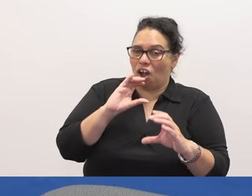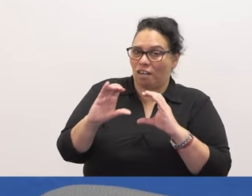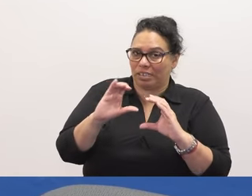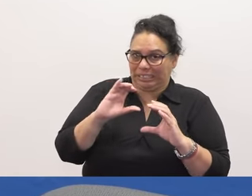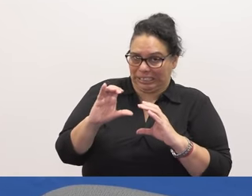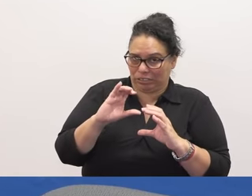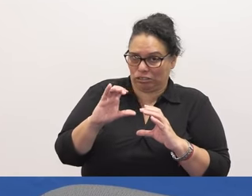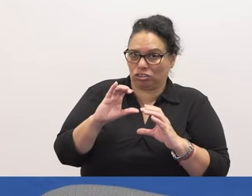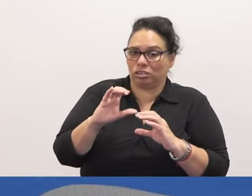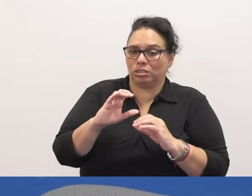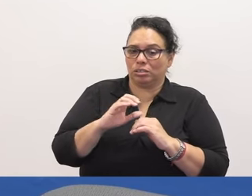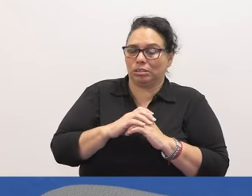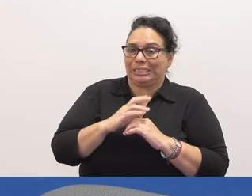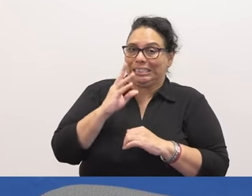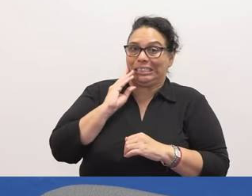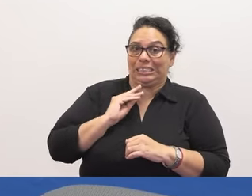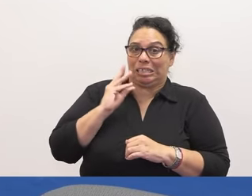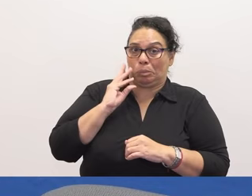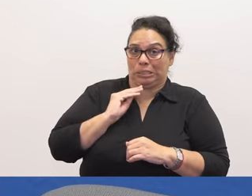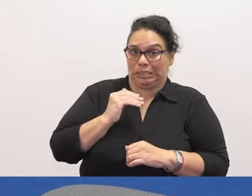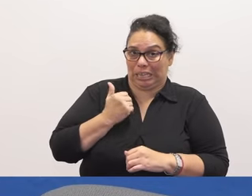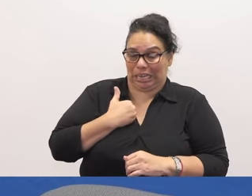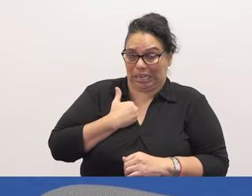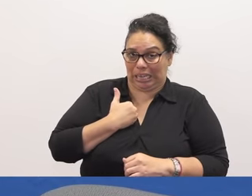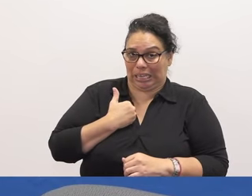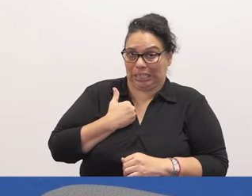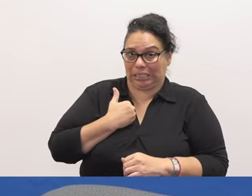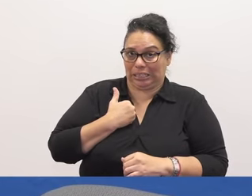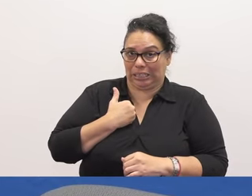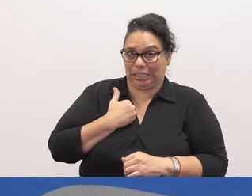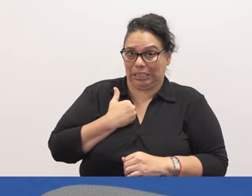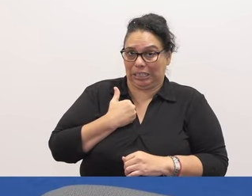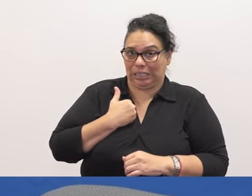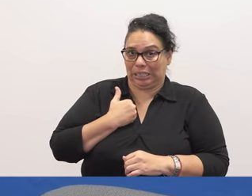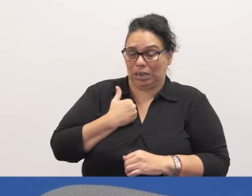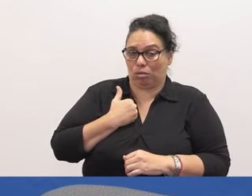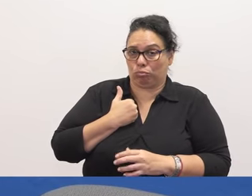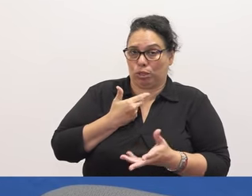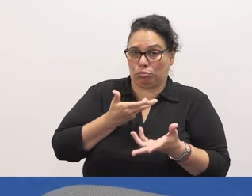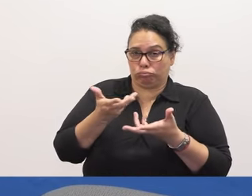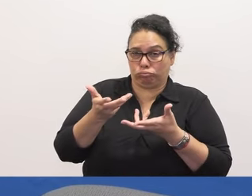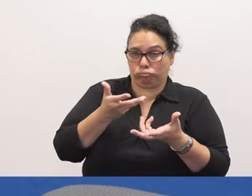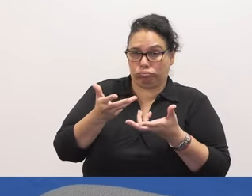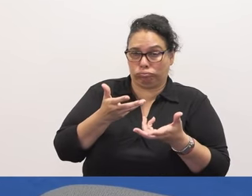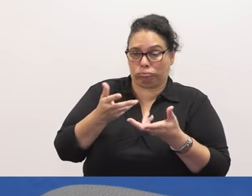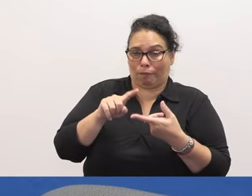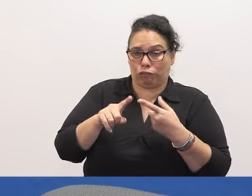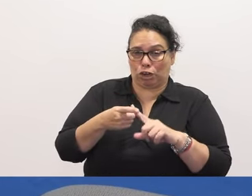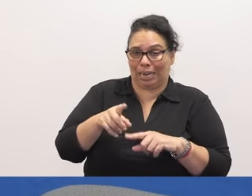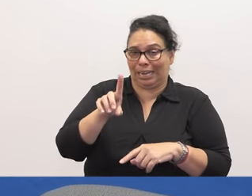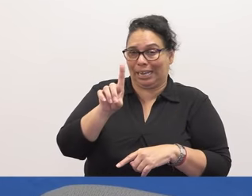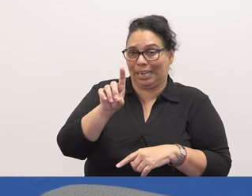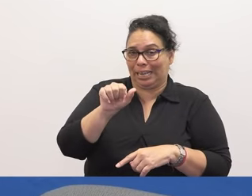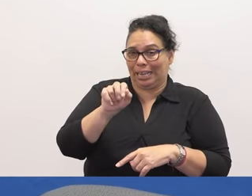an experience that I had with this mutual friend David Osborne, who had come out to Long Beach City College